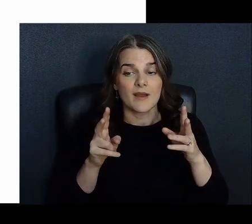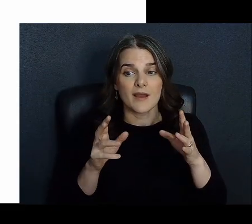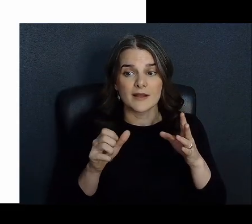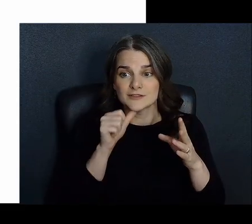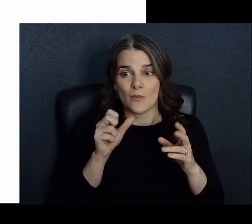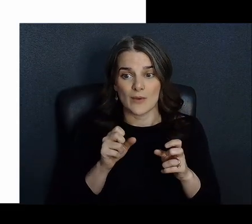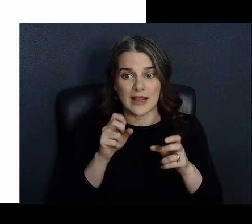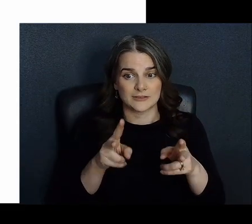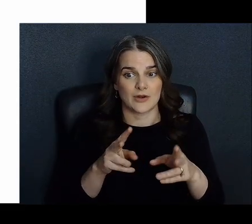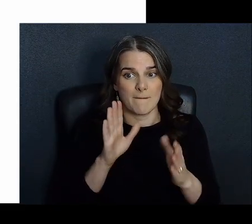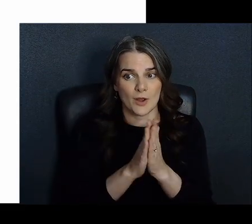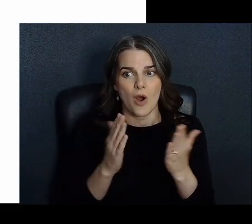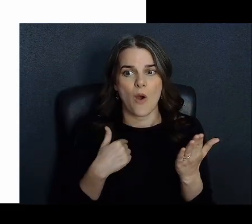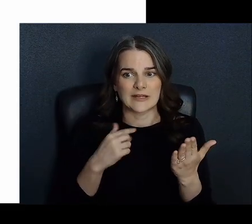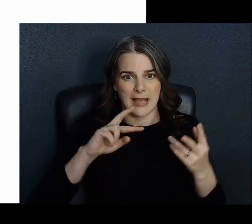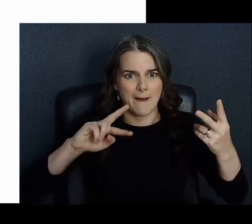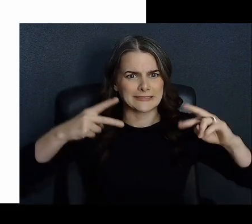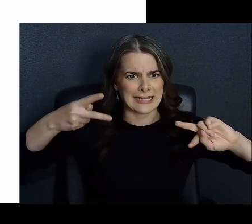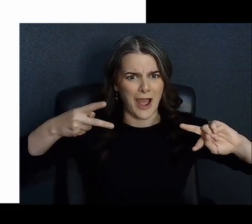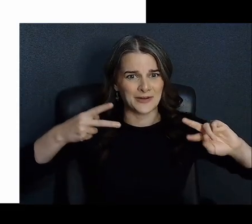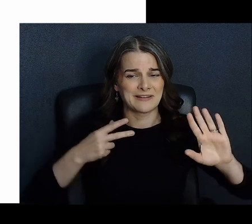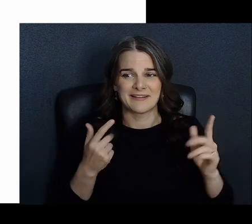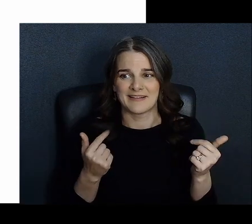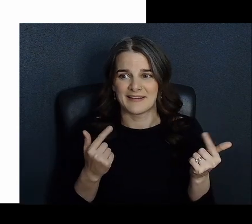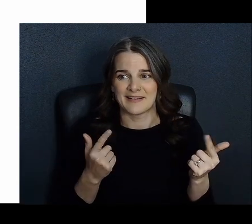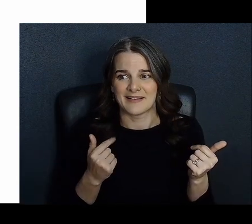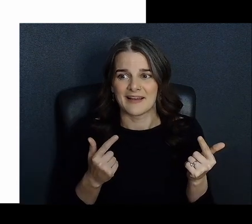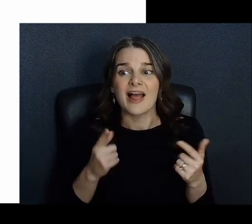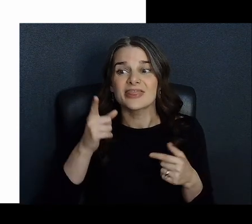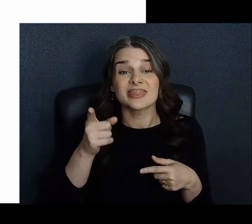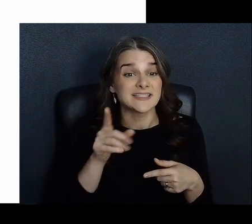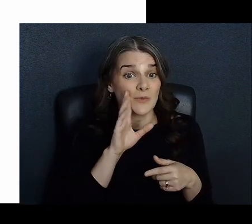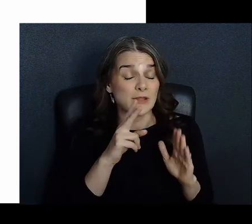Thank you. It will read what that key does.